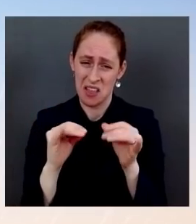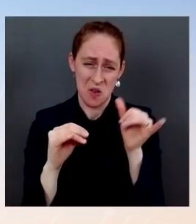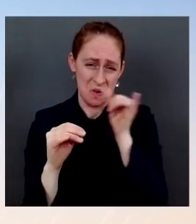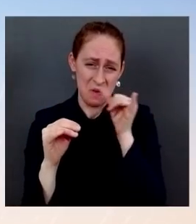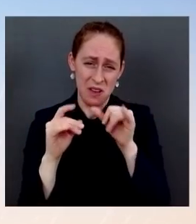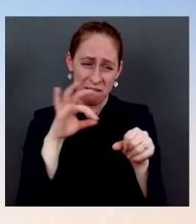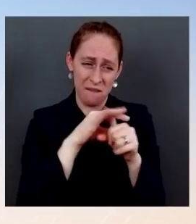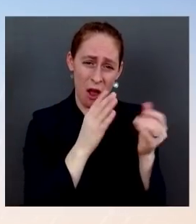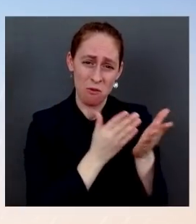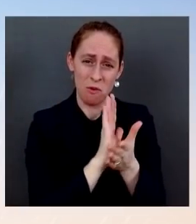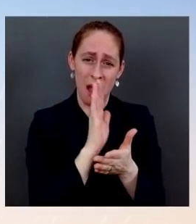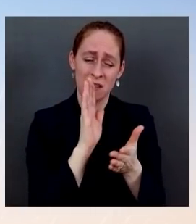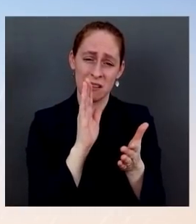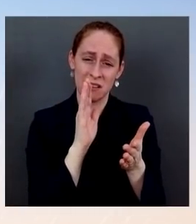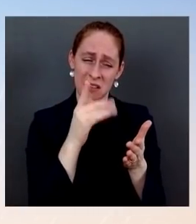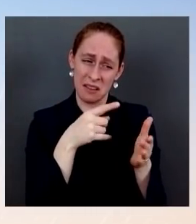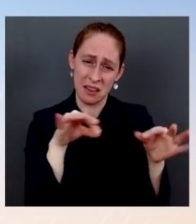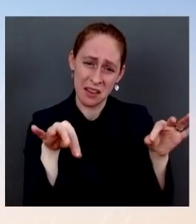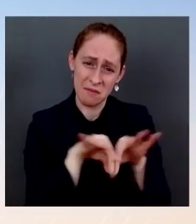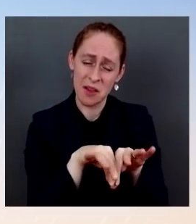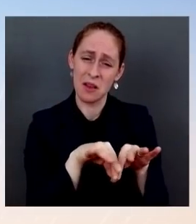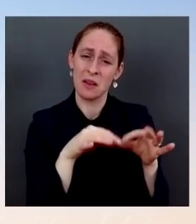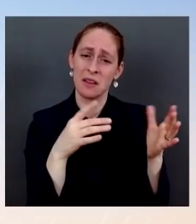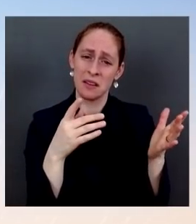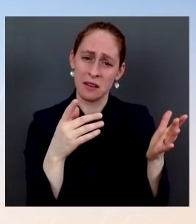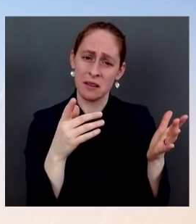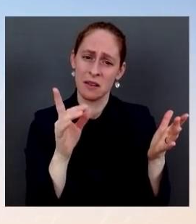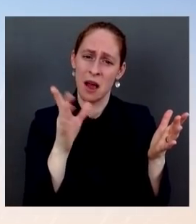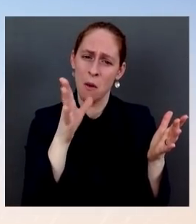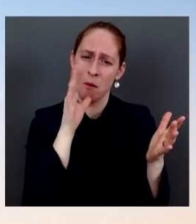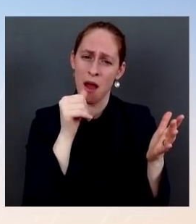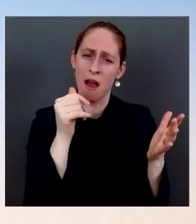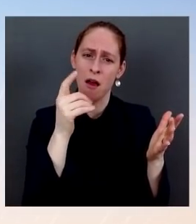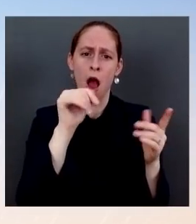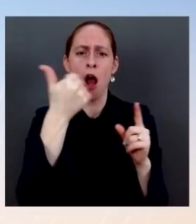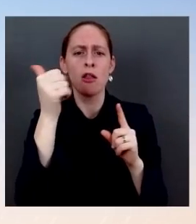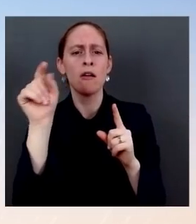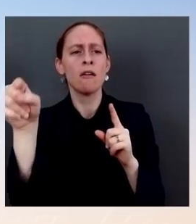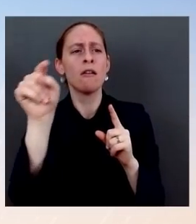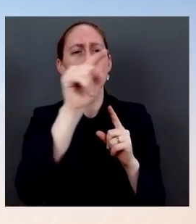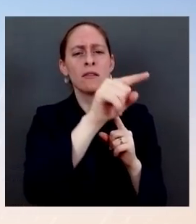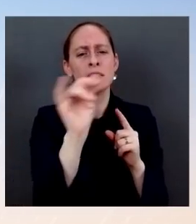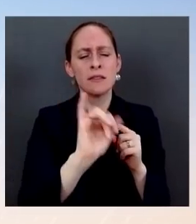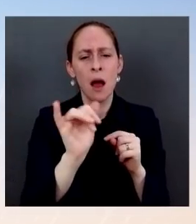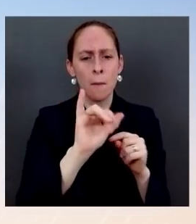that conversation with Democrats. And certainly, we expect that to be a part of the conversations that will be had in the year ahead.